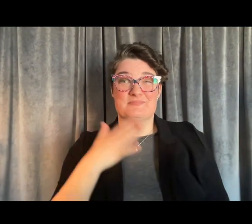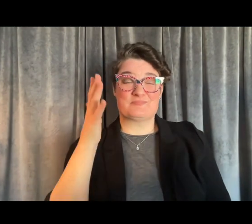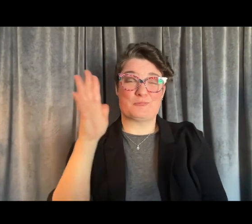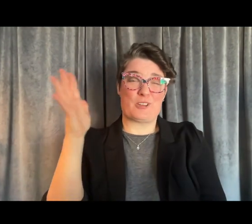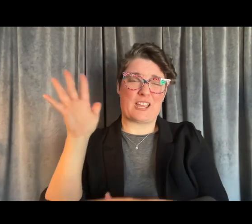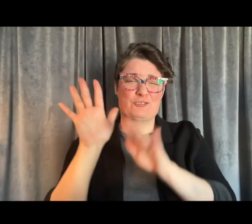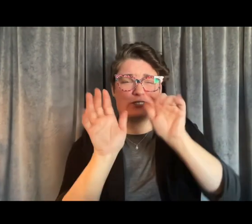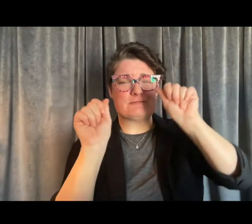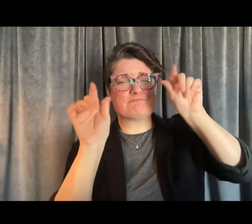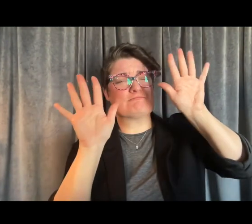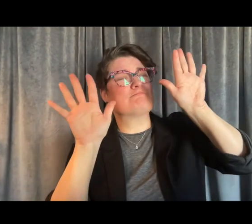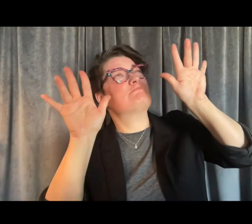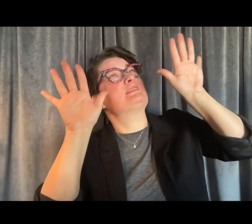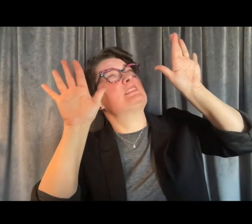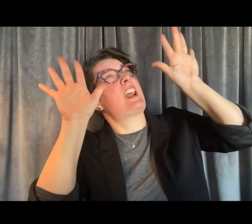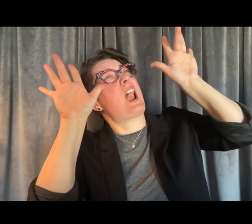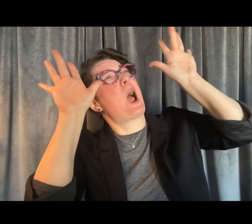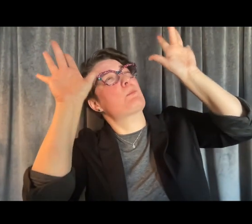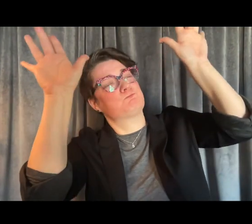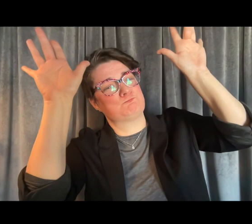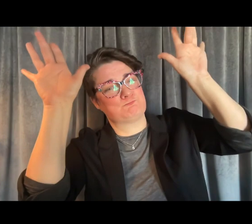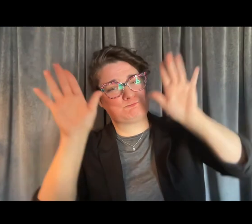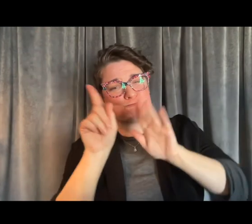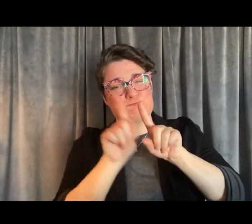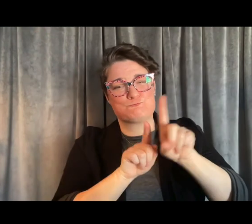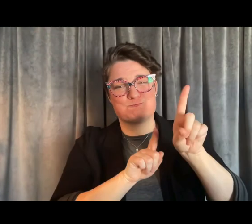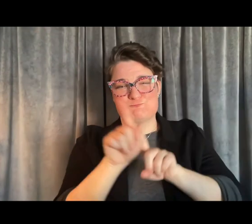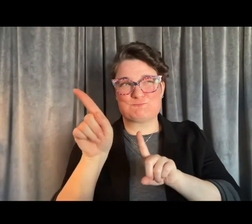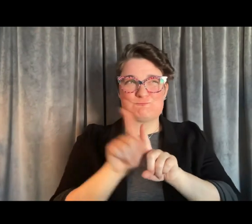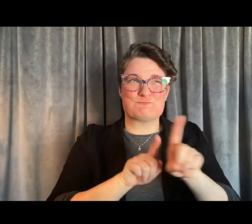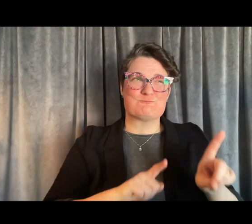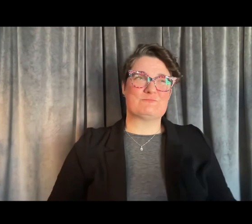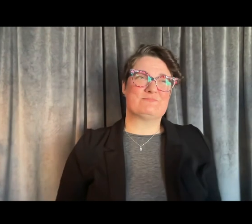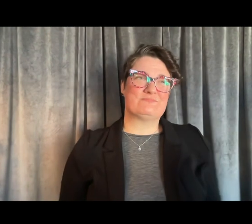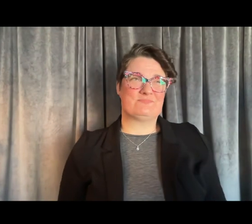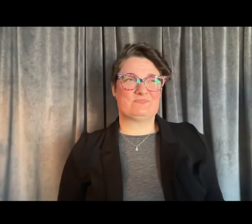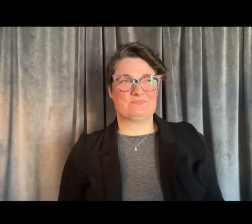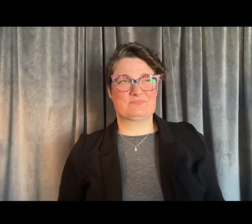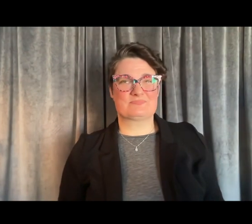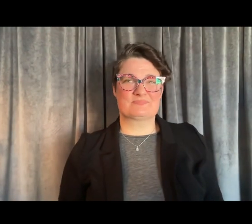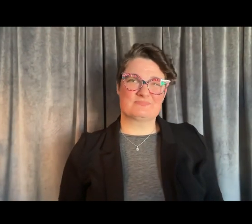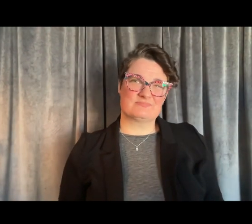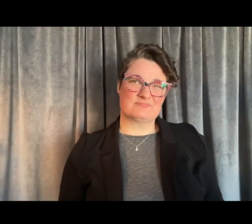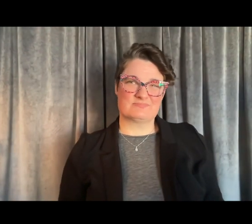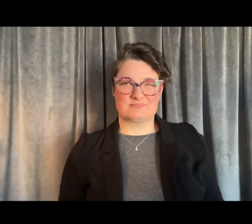My branches reach reach for the stars, my branches reach.